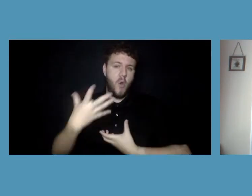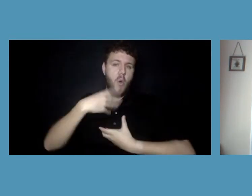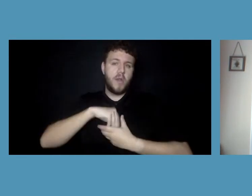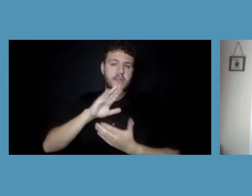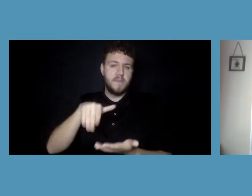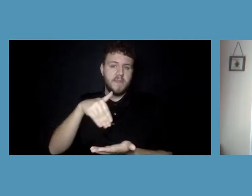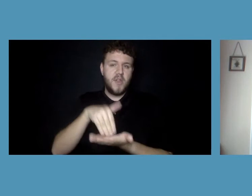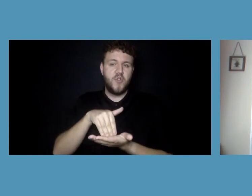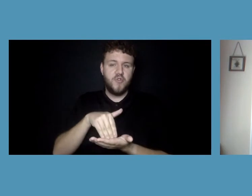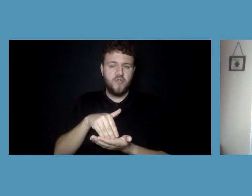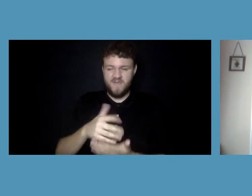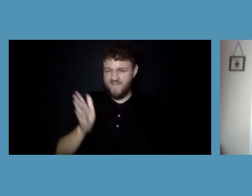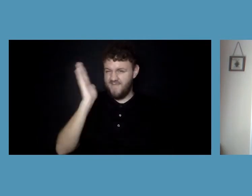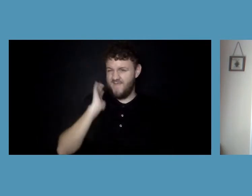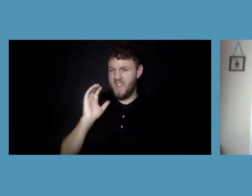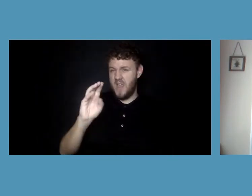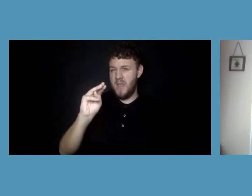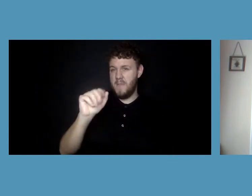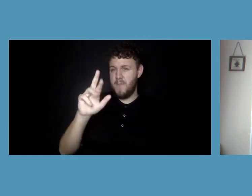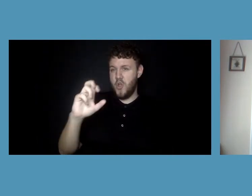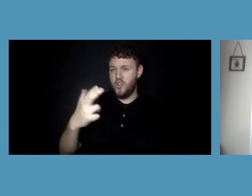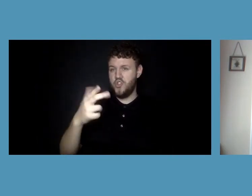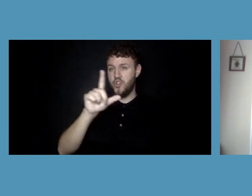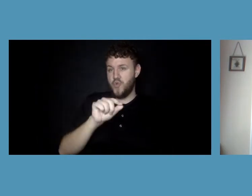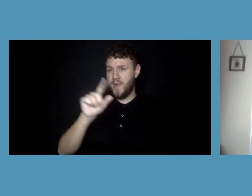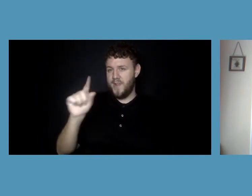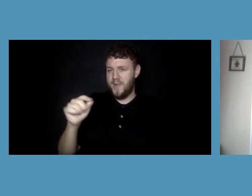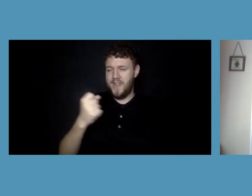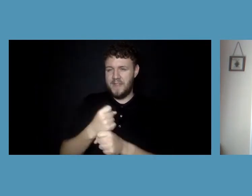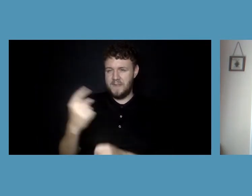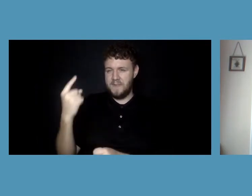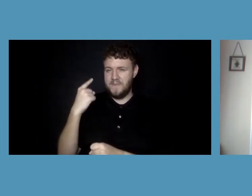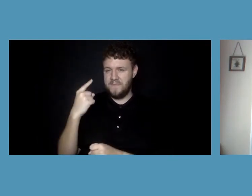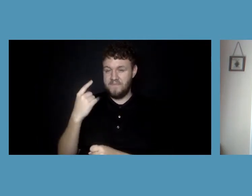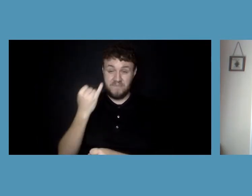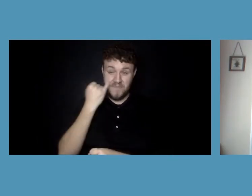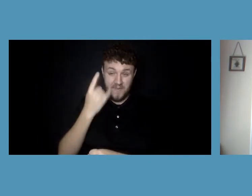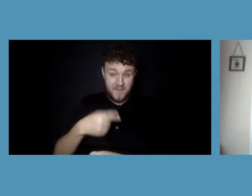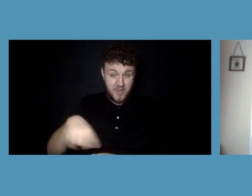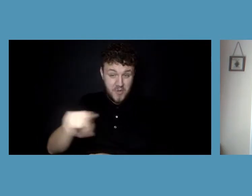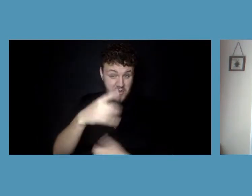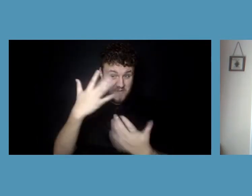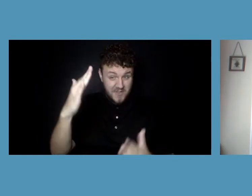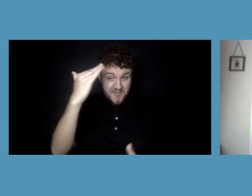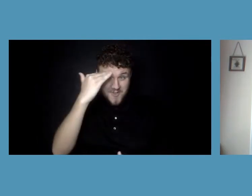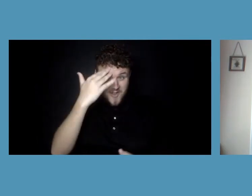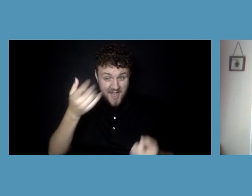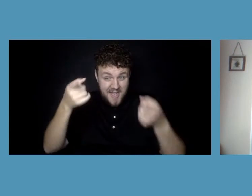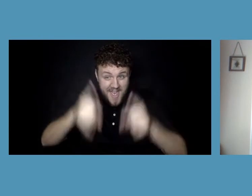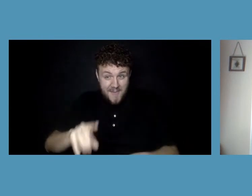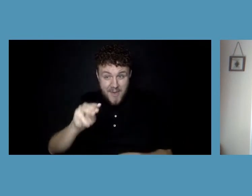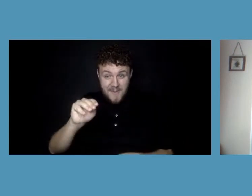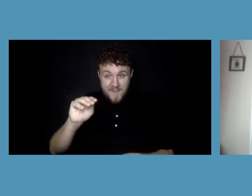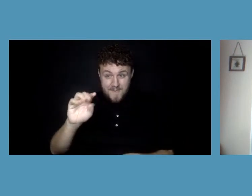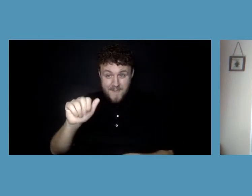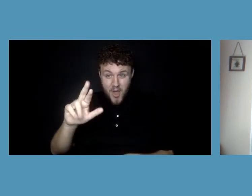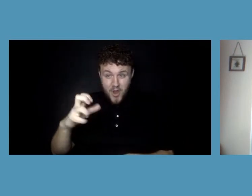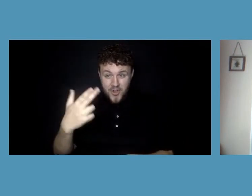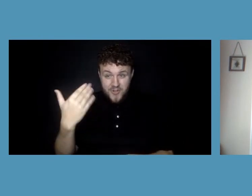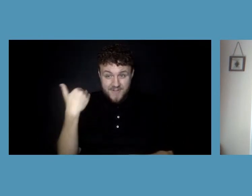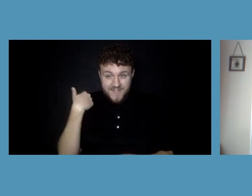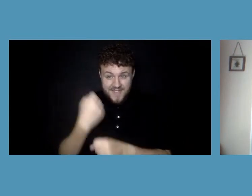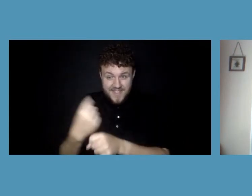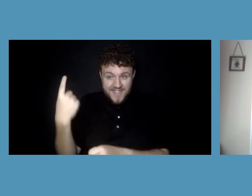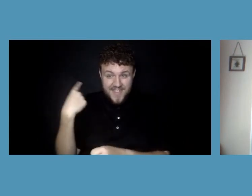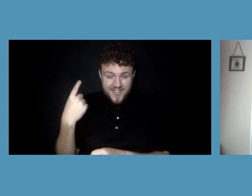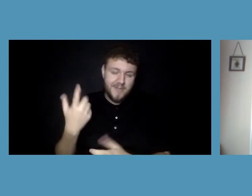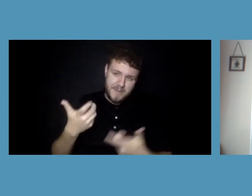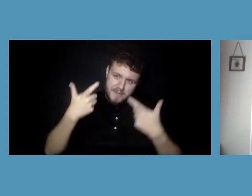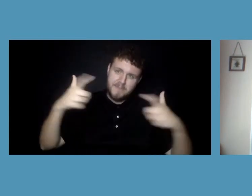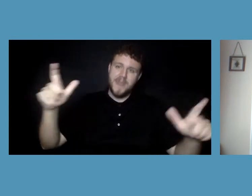in March of 2020. If you are familiar with March 2020 that is a big date. For